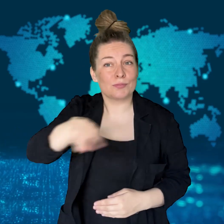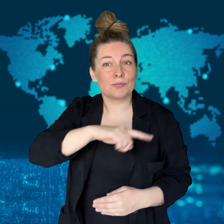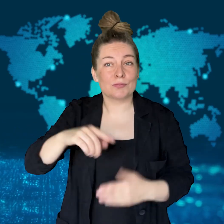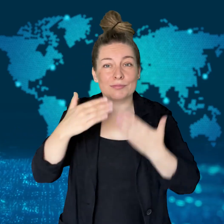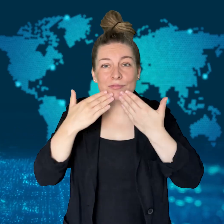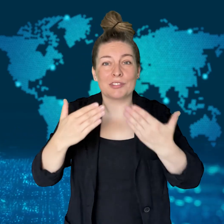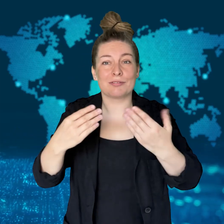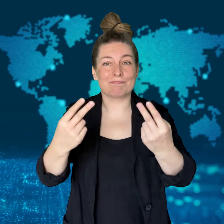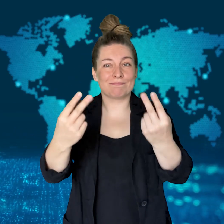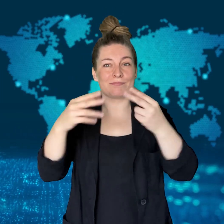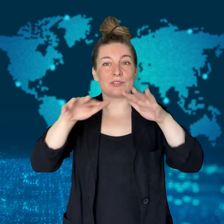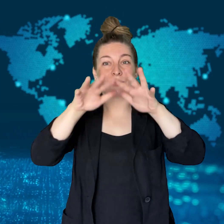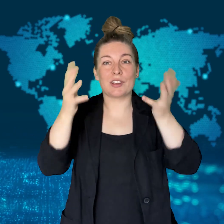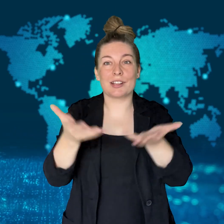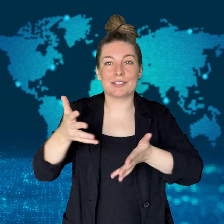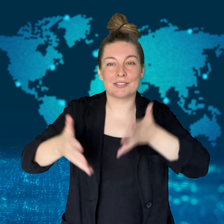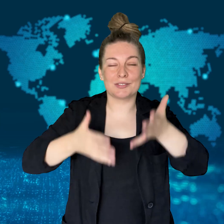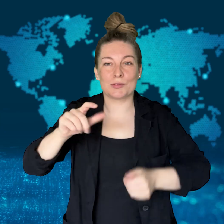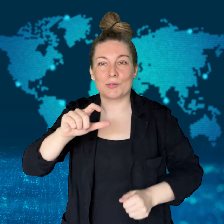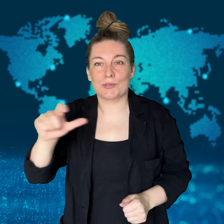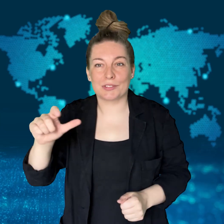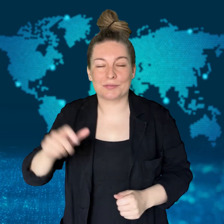Thank you for watching WorldSign Week.